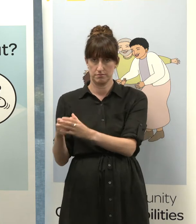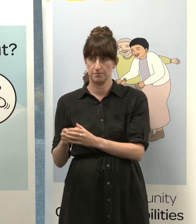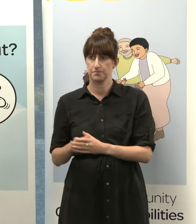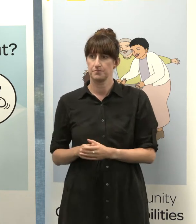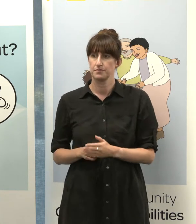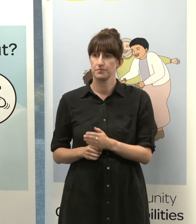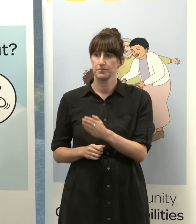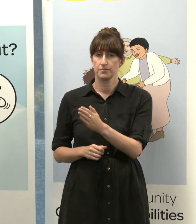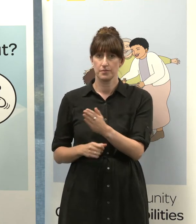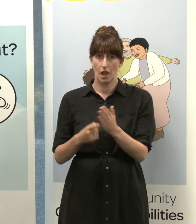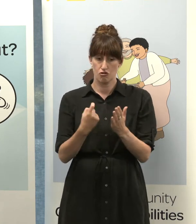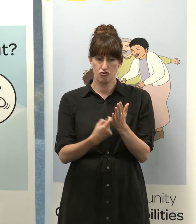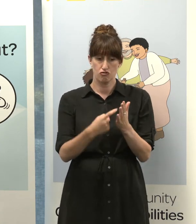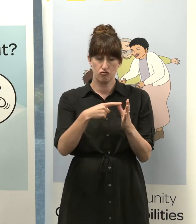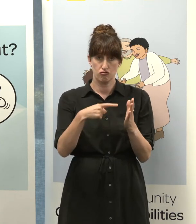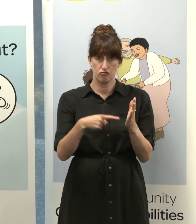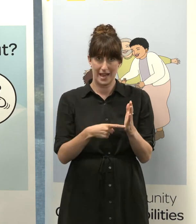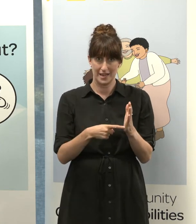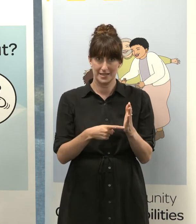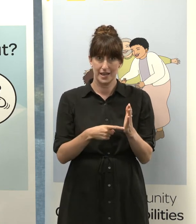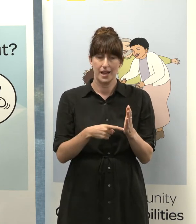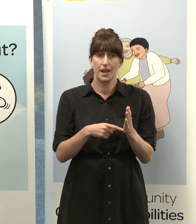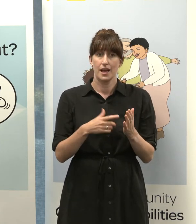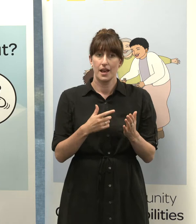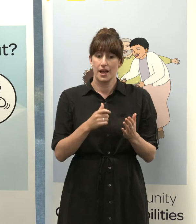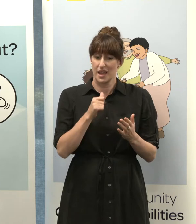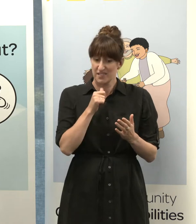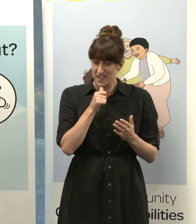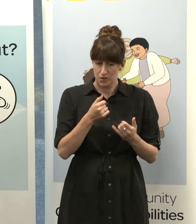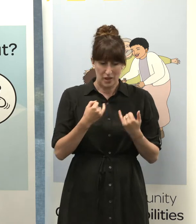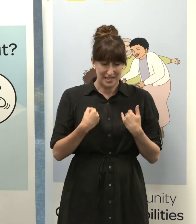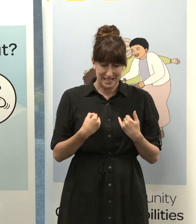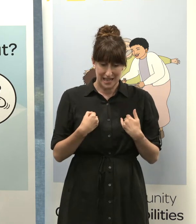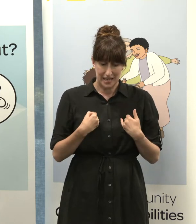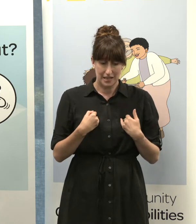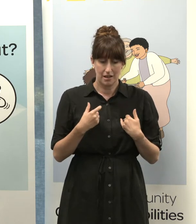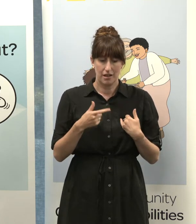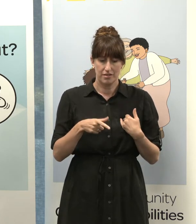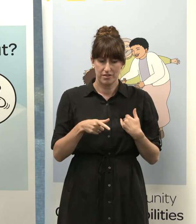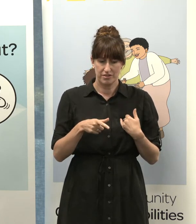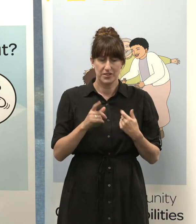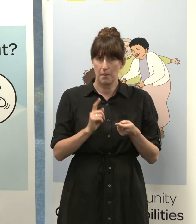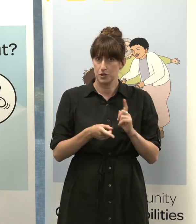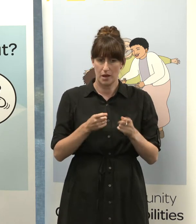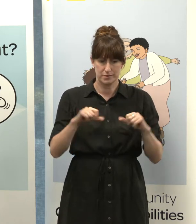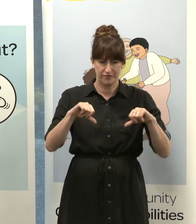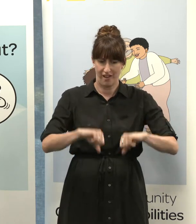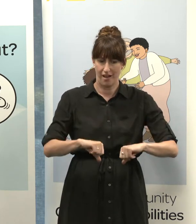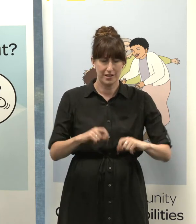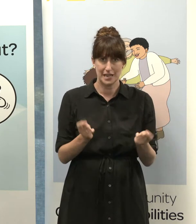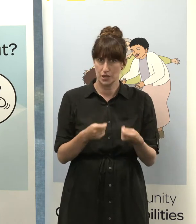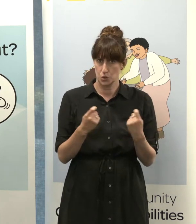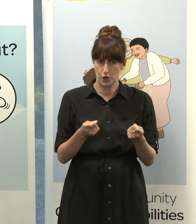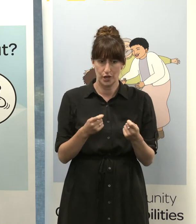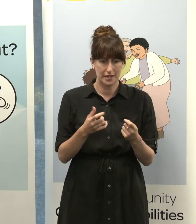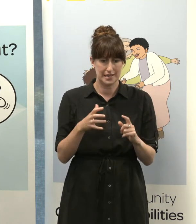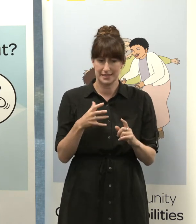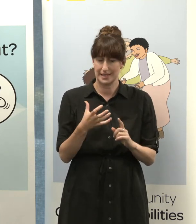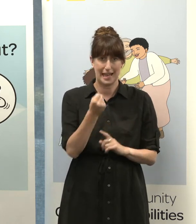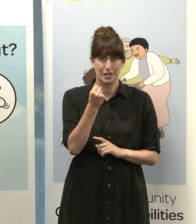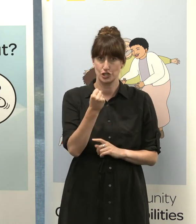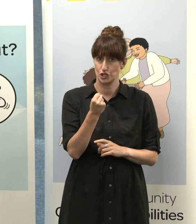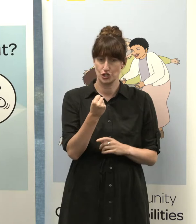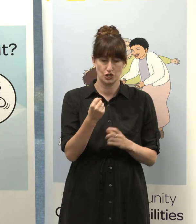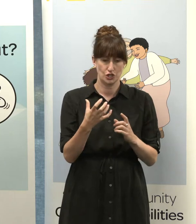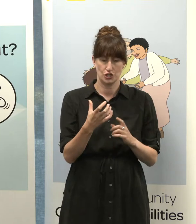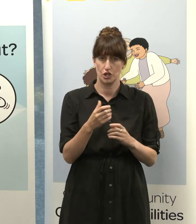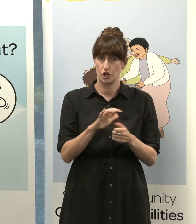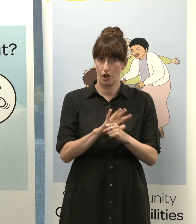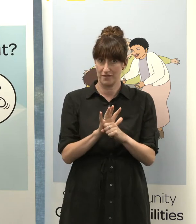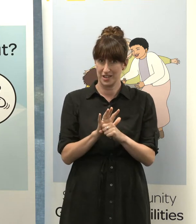Again, divided into those three